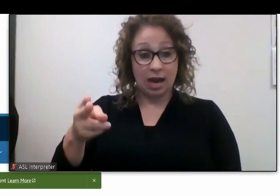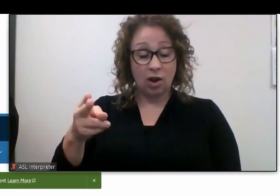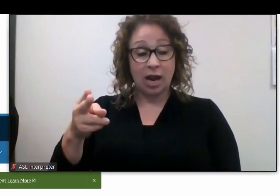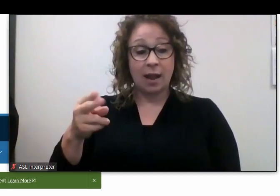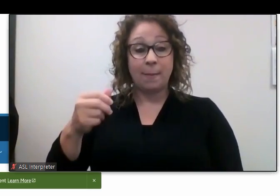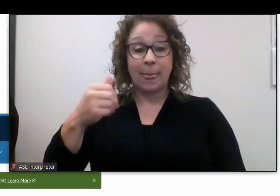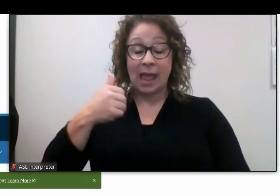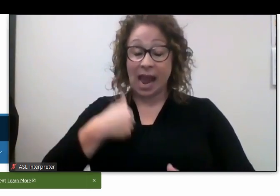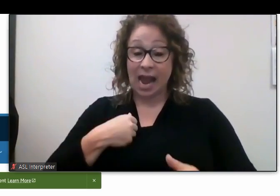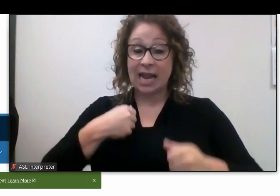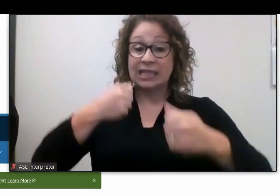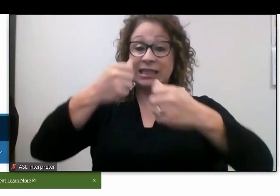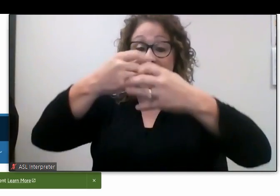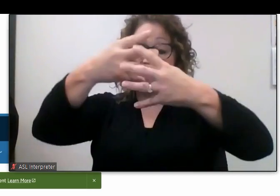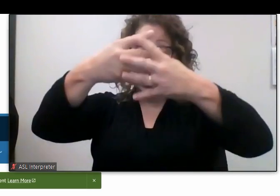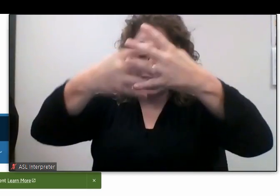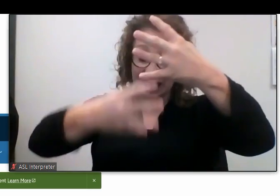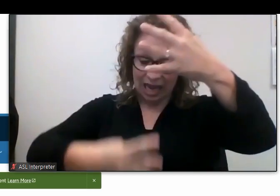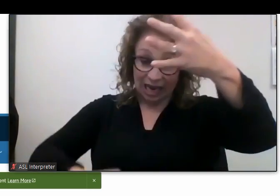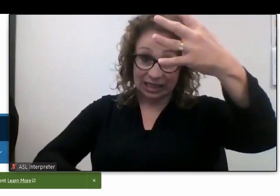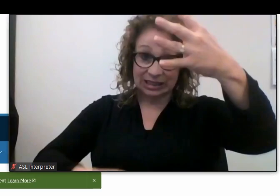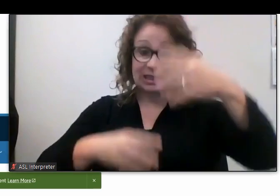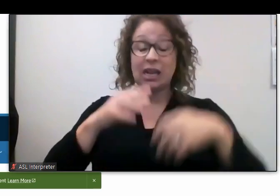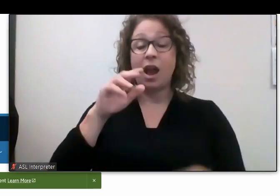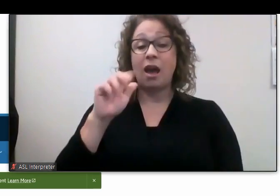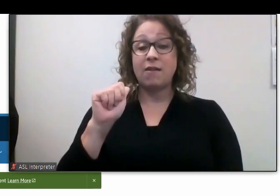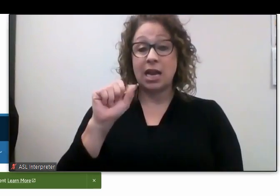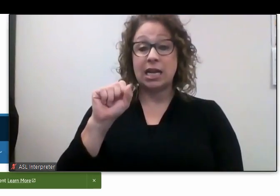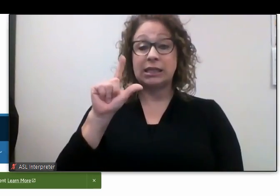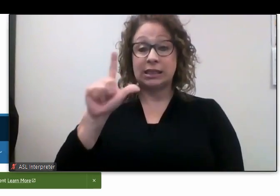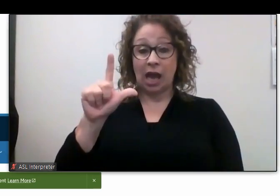has a directory of ASL interpreters,